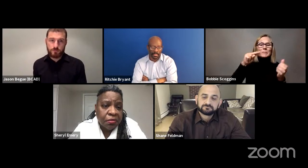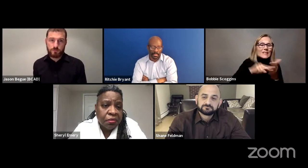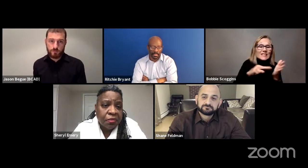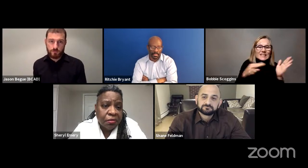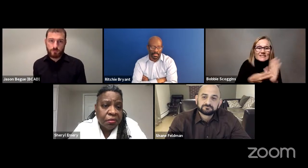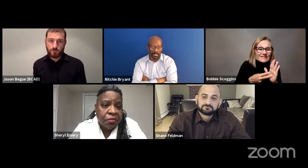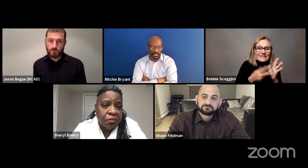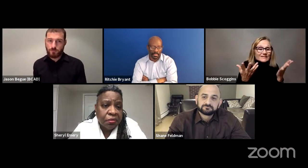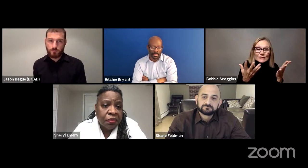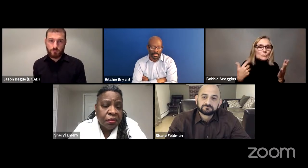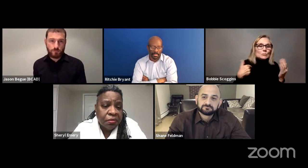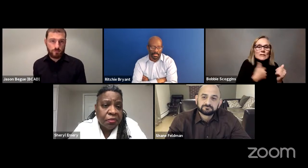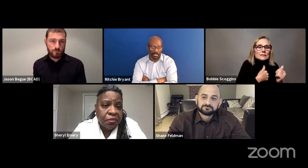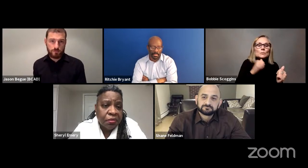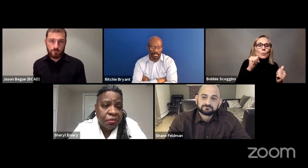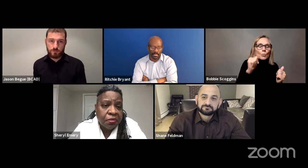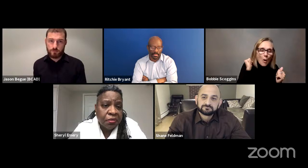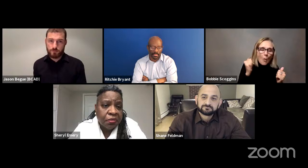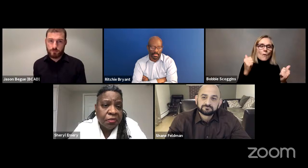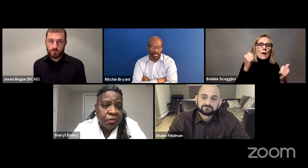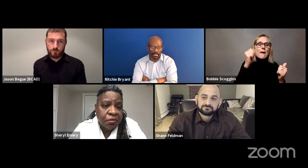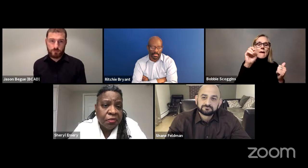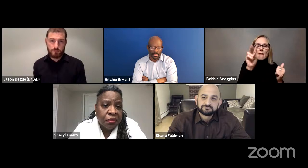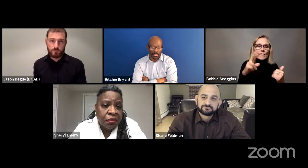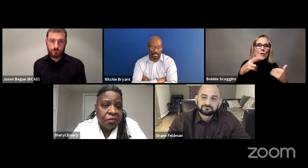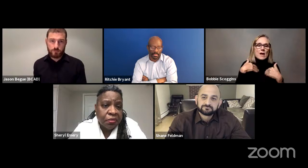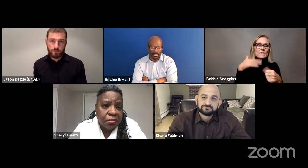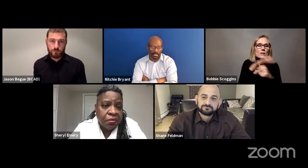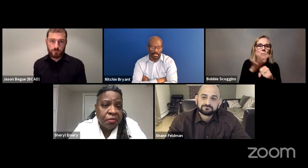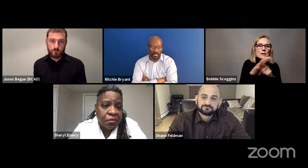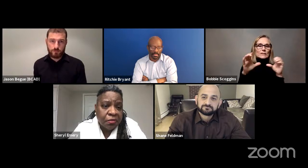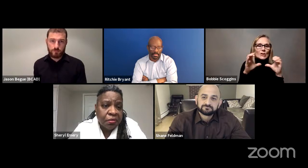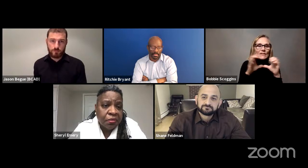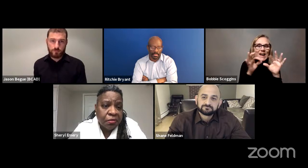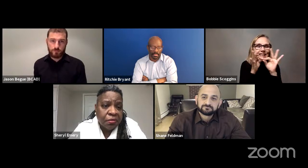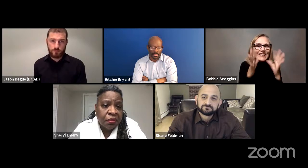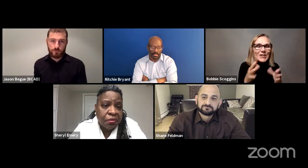And they only graduate about 17 to 18 interpreters a year. So there was no way we were going